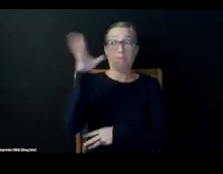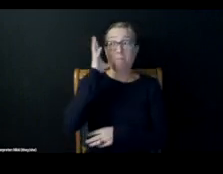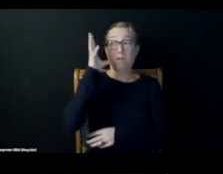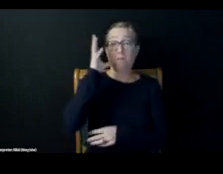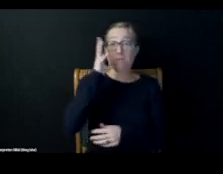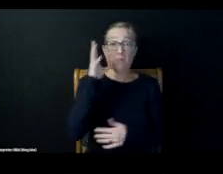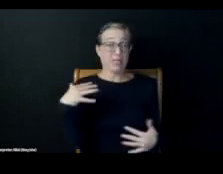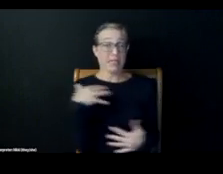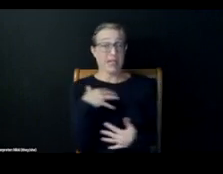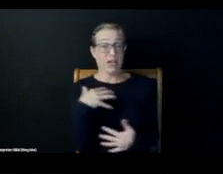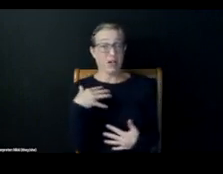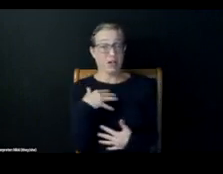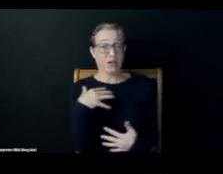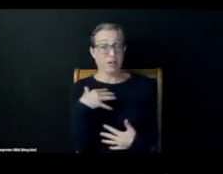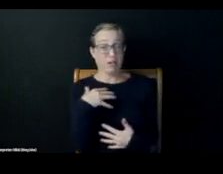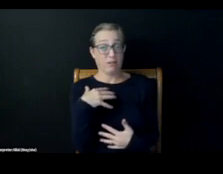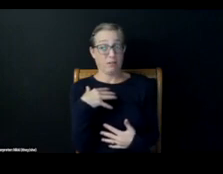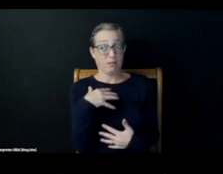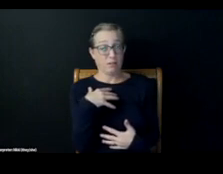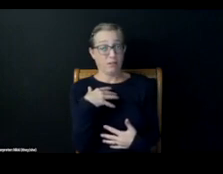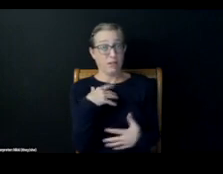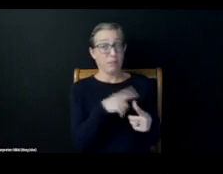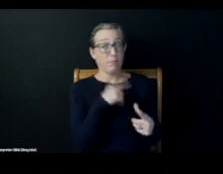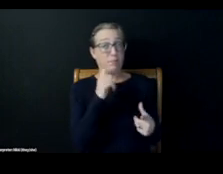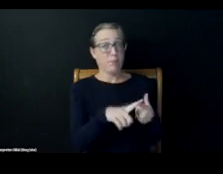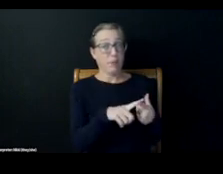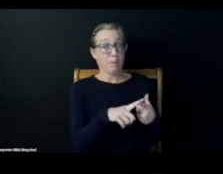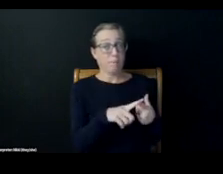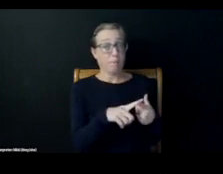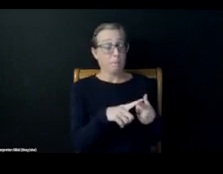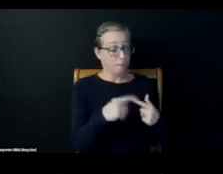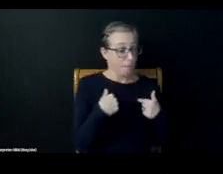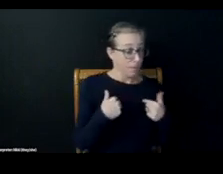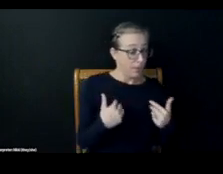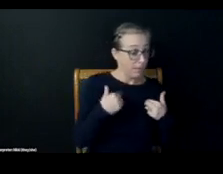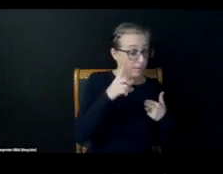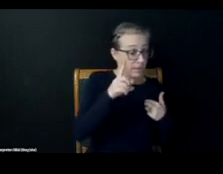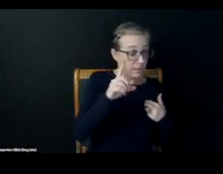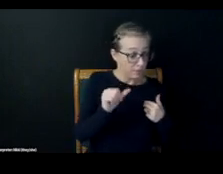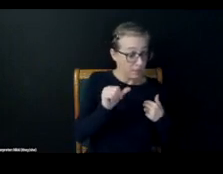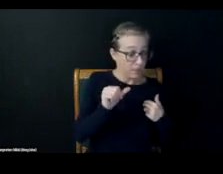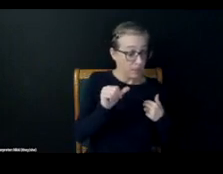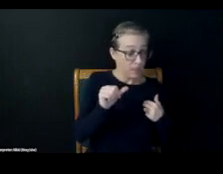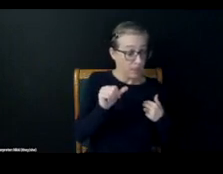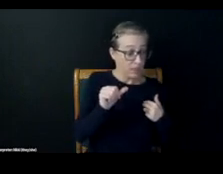fear becoming a having a disability. Because they don't look.